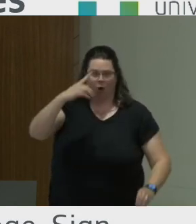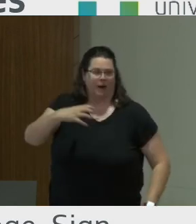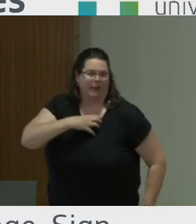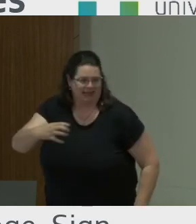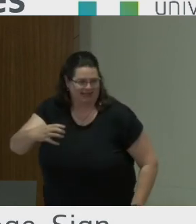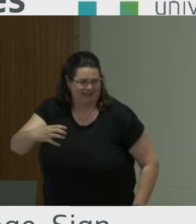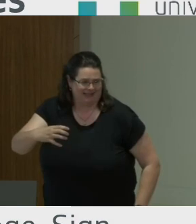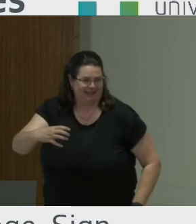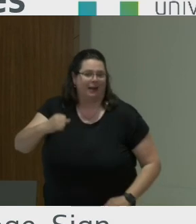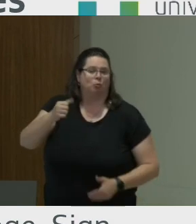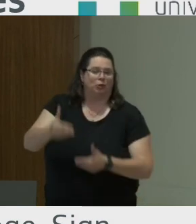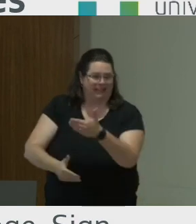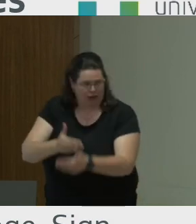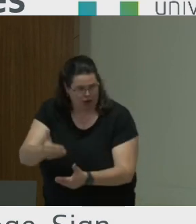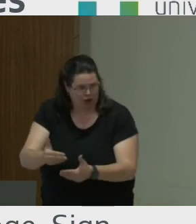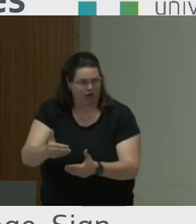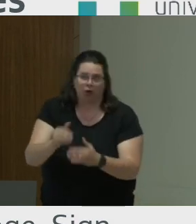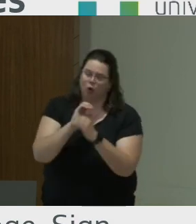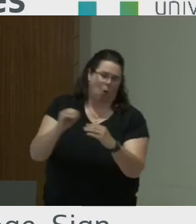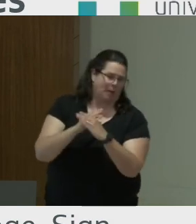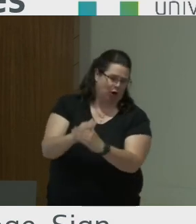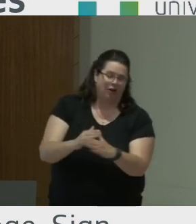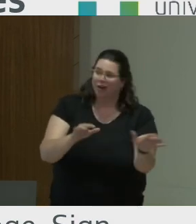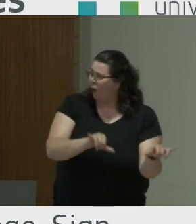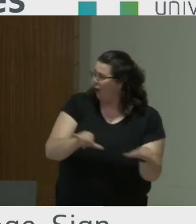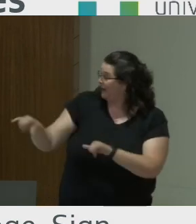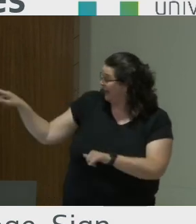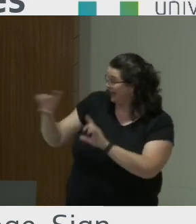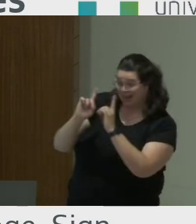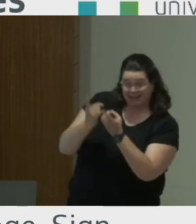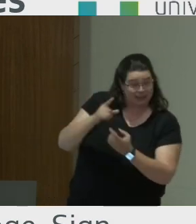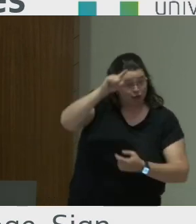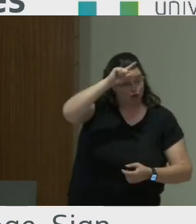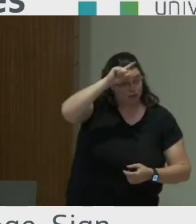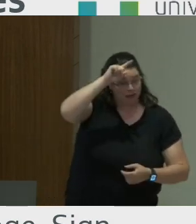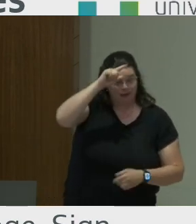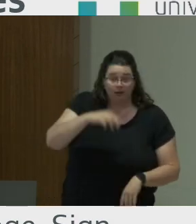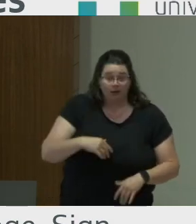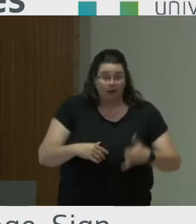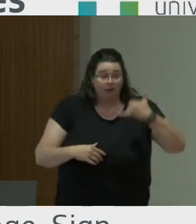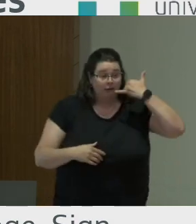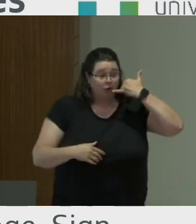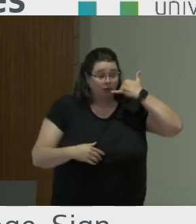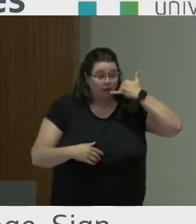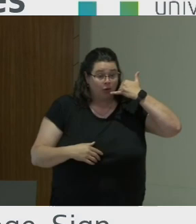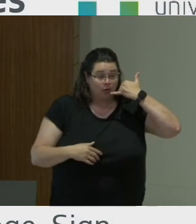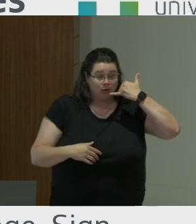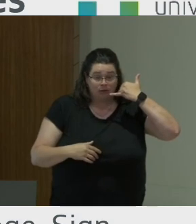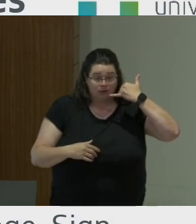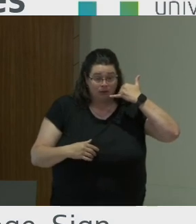often, like the dioceses in Germany, there is a telephone of a lawyer where you can complain if there